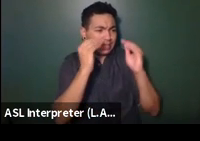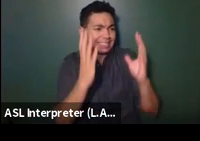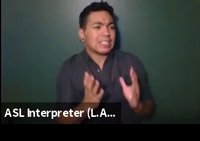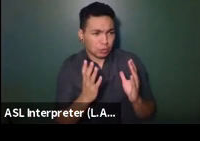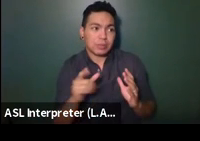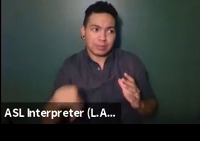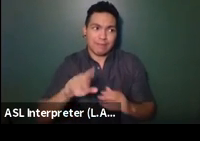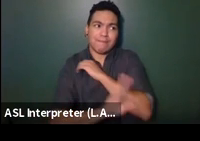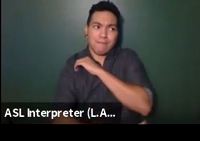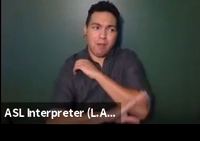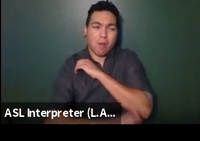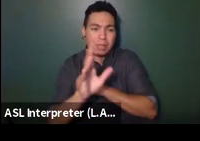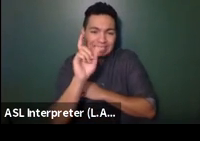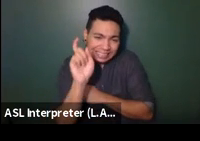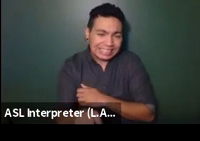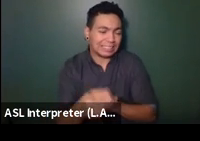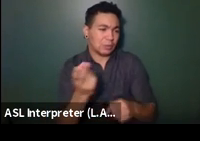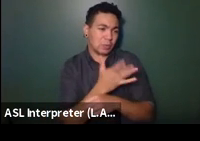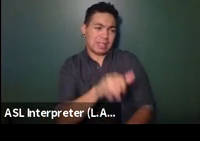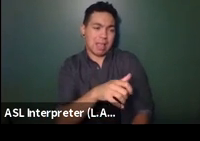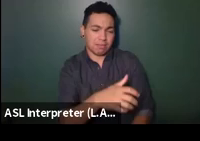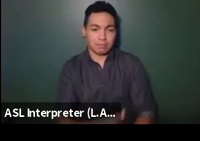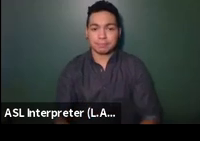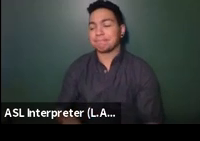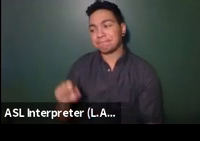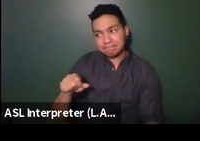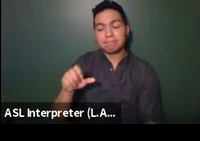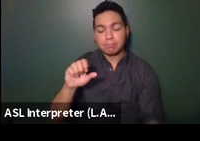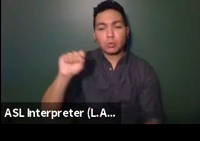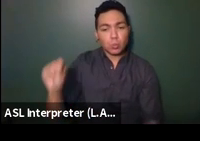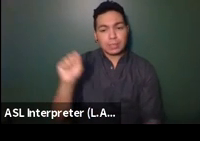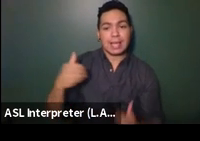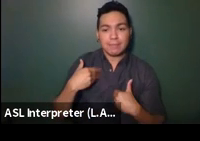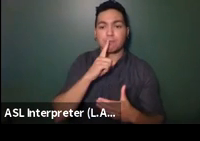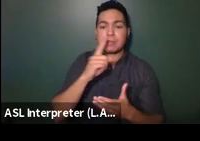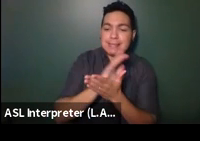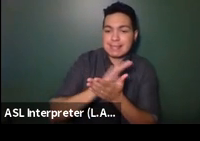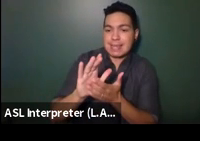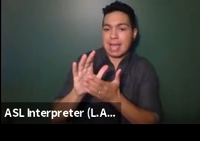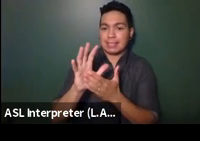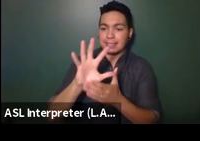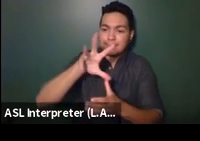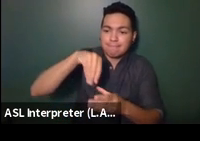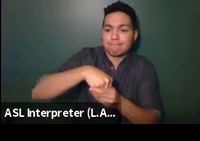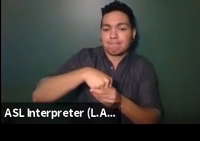ESD 189 - Amy Colburn: Yeah, so there's some really nice schools. ESD 189 - Amy Colburn: You have some really nice built in features. And while we don't think of school. G.